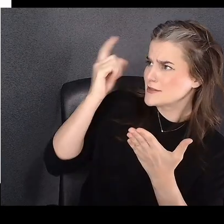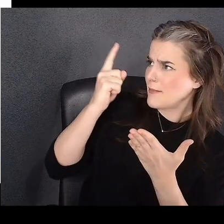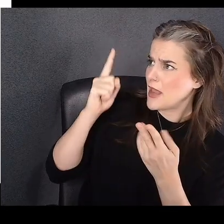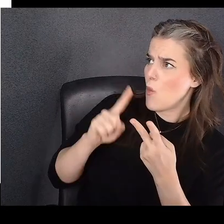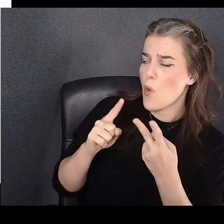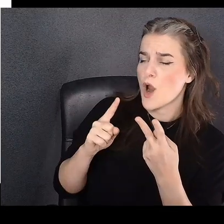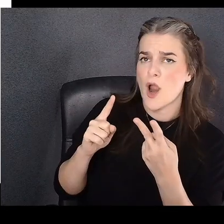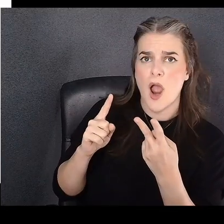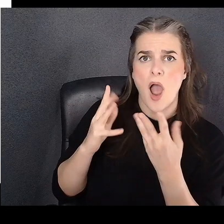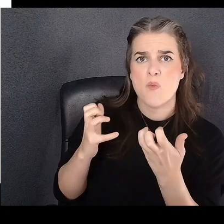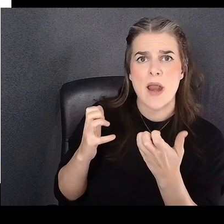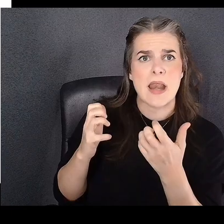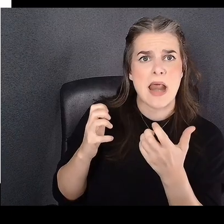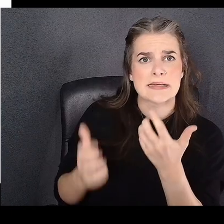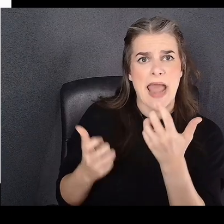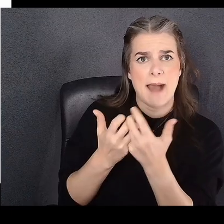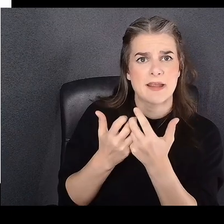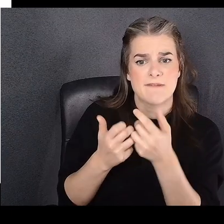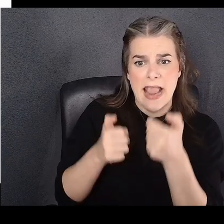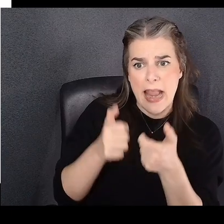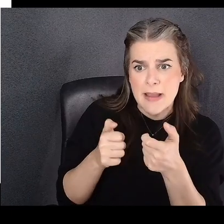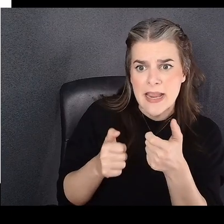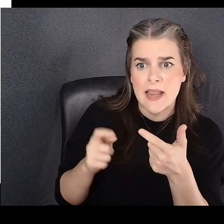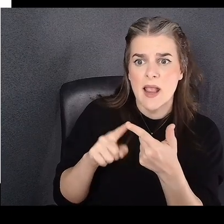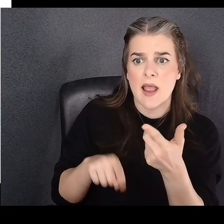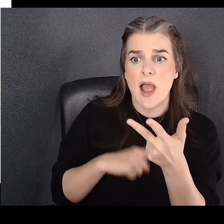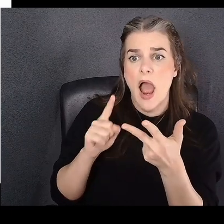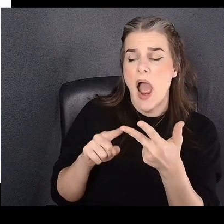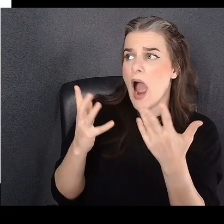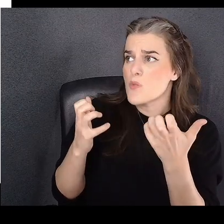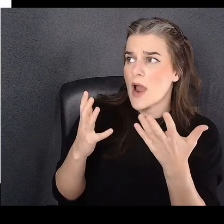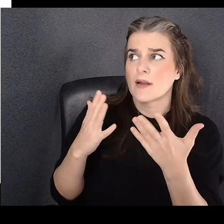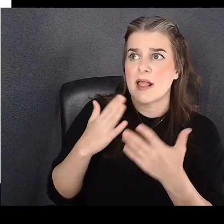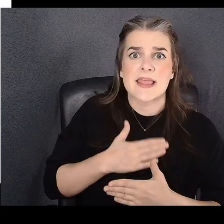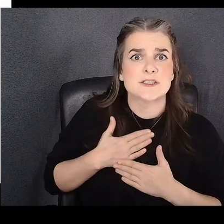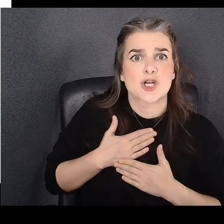I want to do leisure, online shopping, all of that fun stuff.